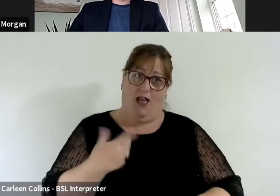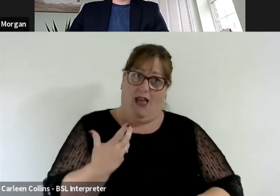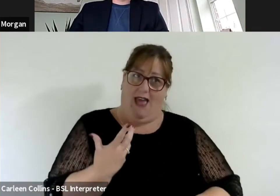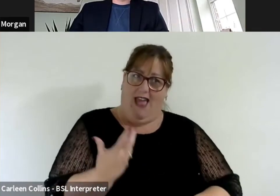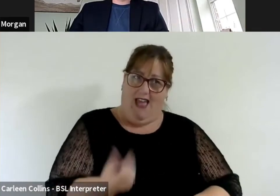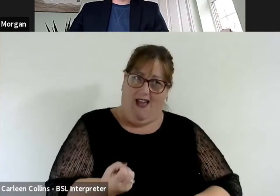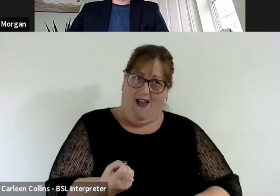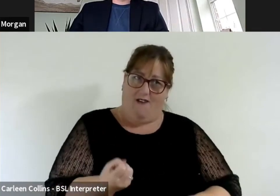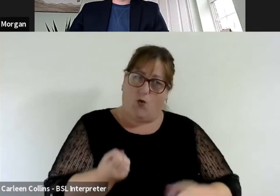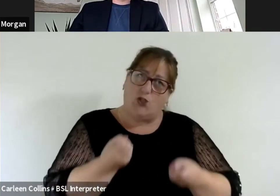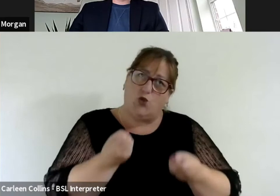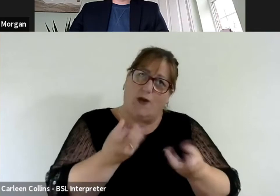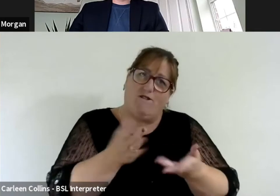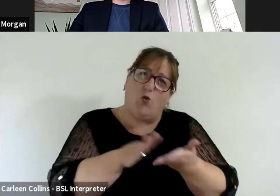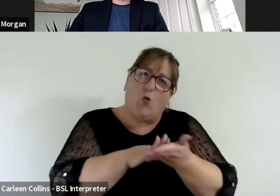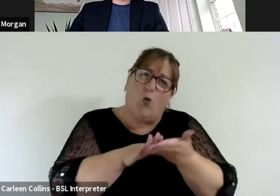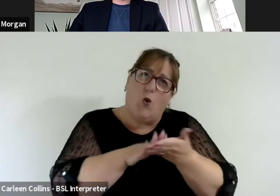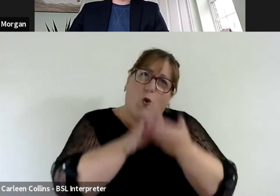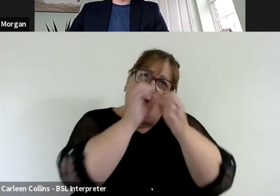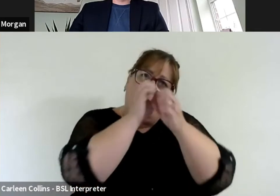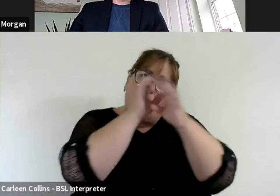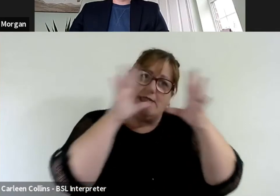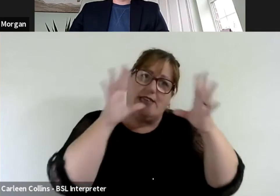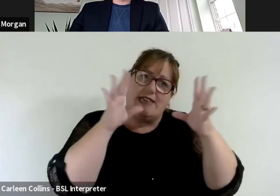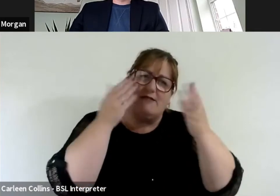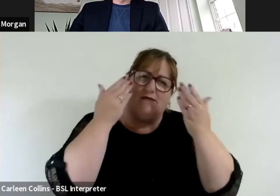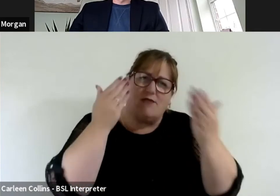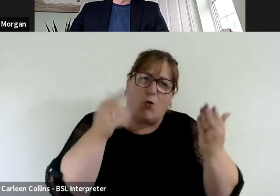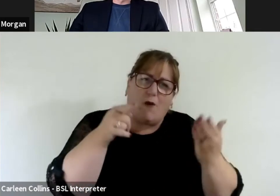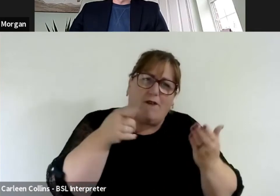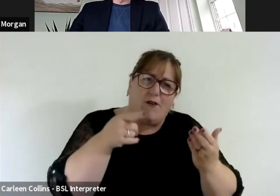have.